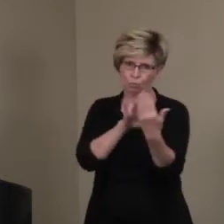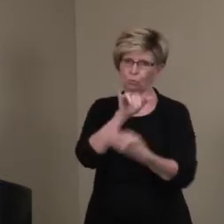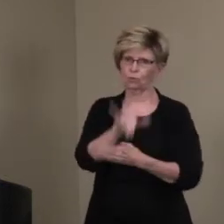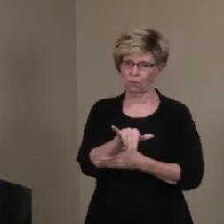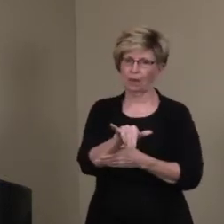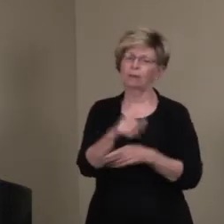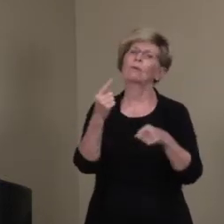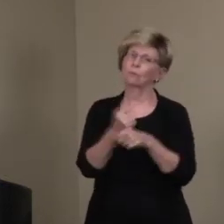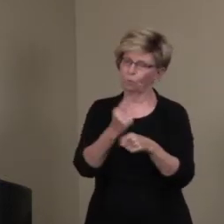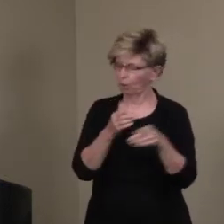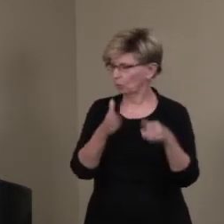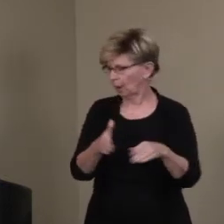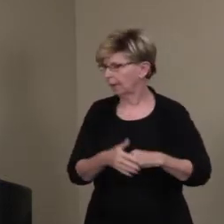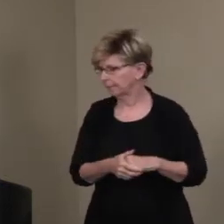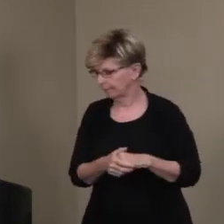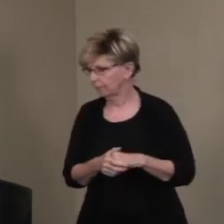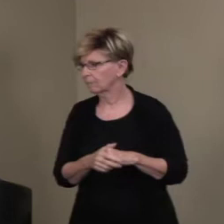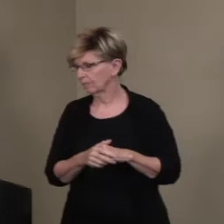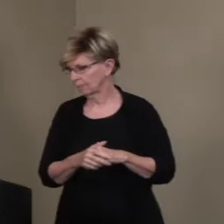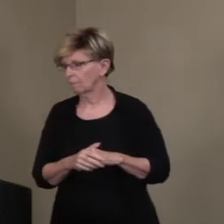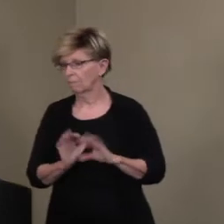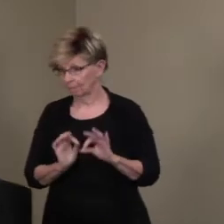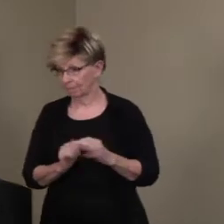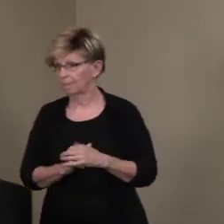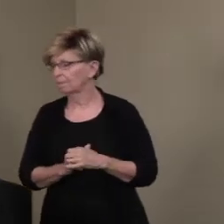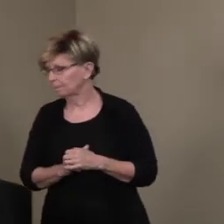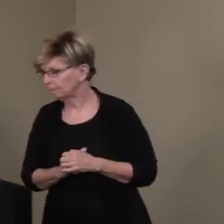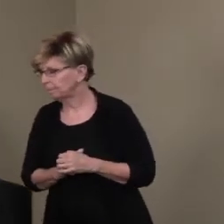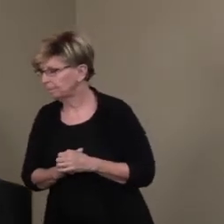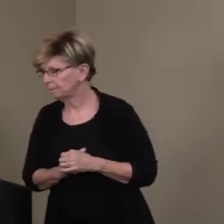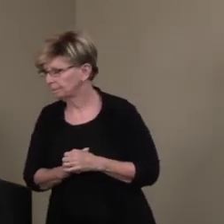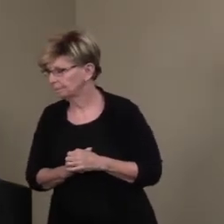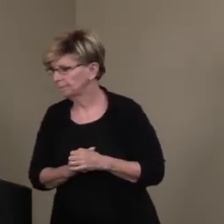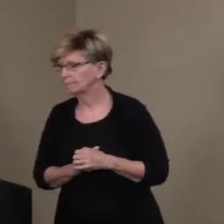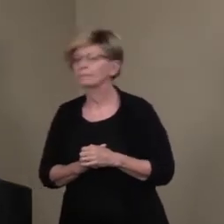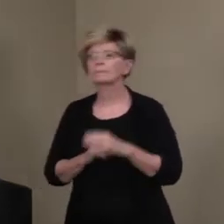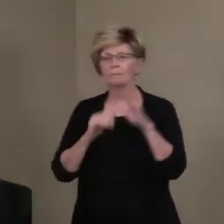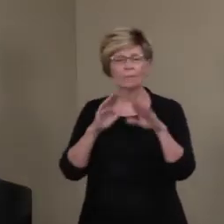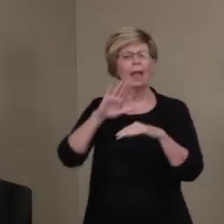to teach them how to approach that situation when it happens in the appropriate way